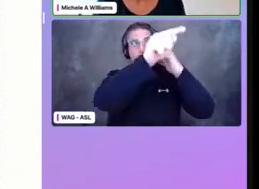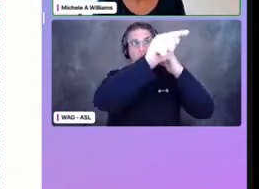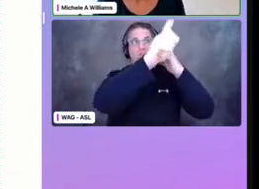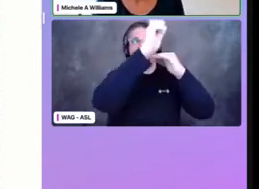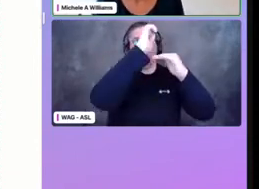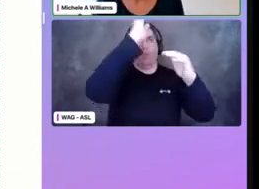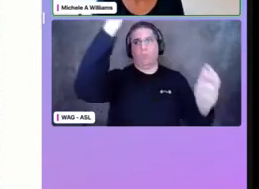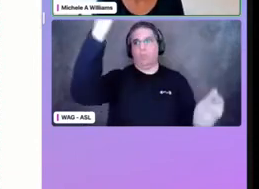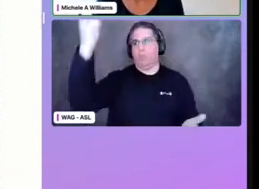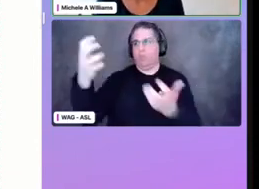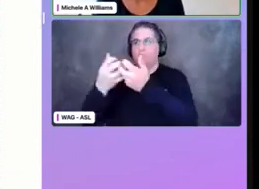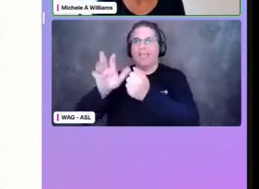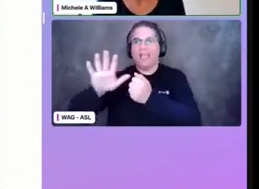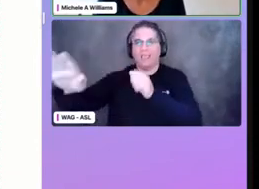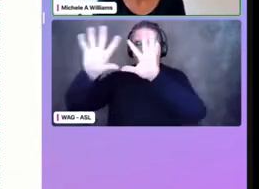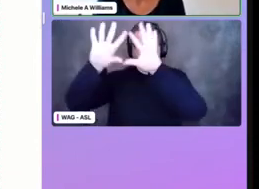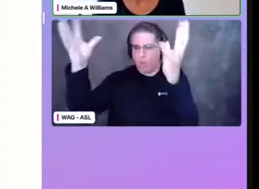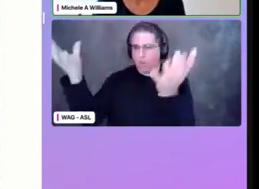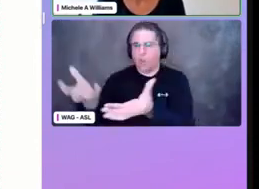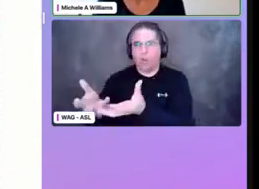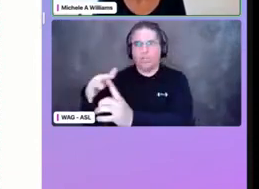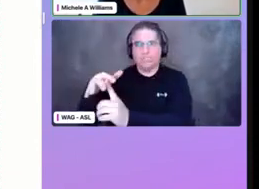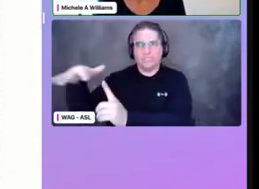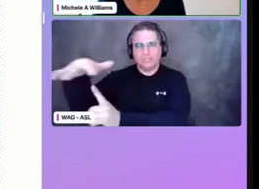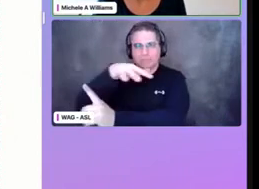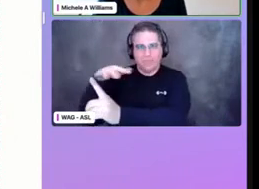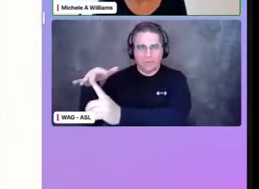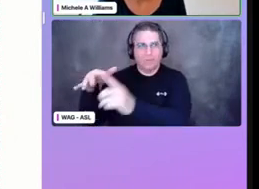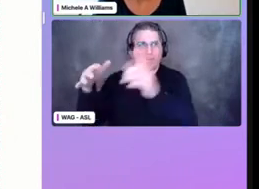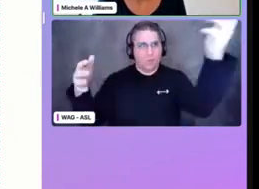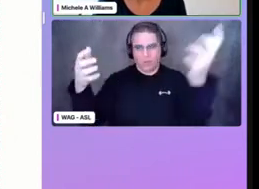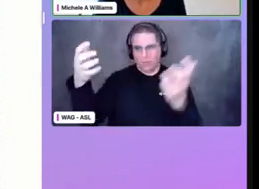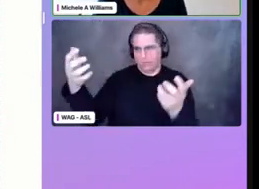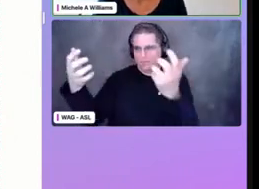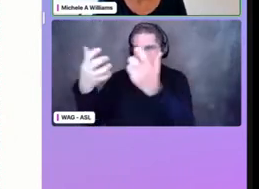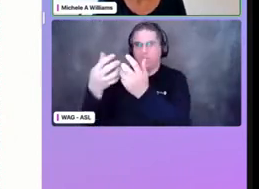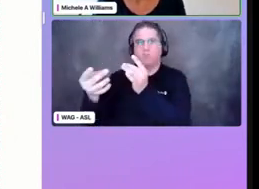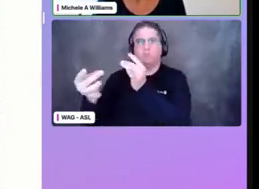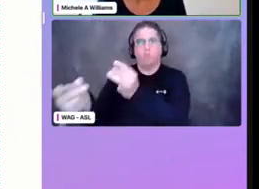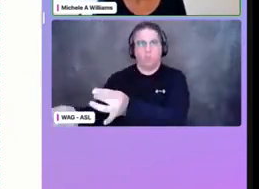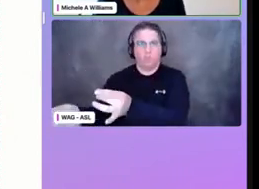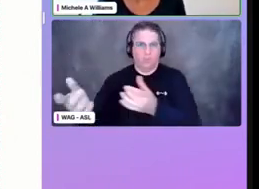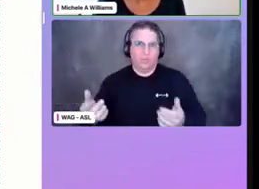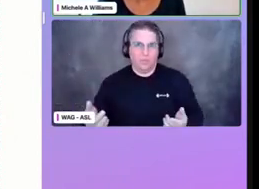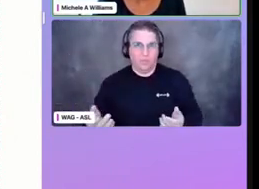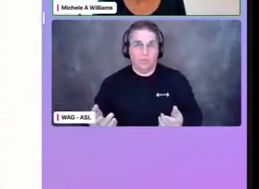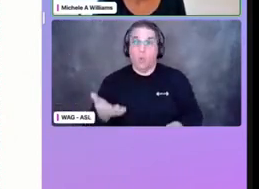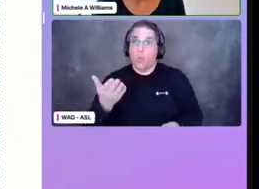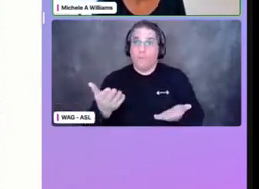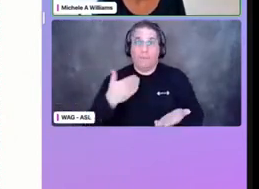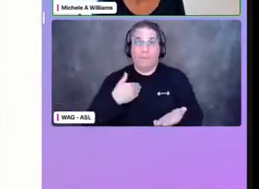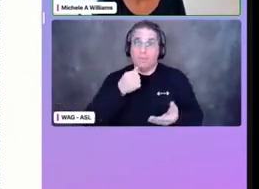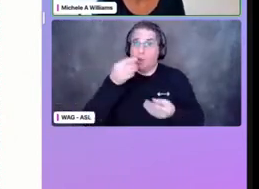ecosystem of people's lives. To make sure that what you are protecting to create will sit within that ecosystem in that